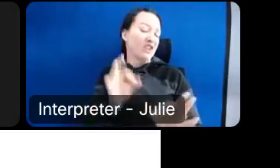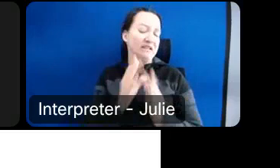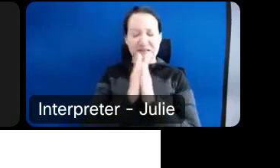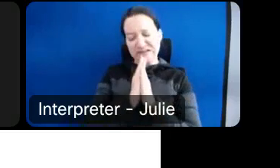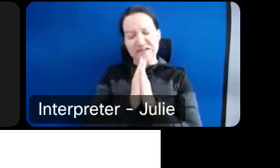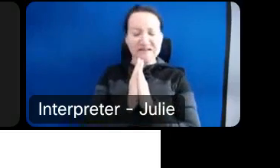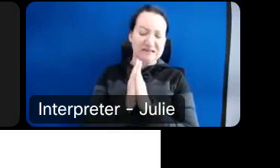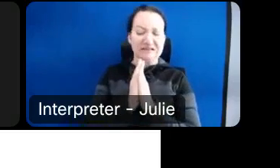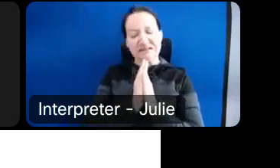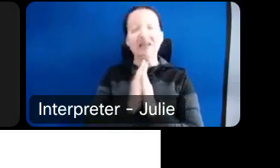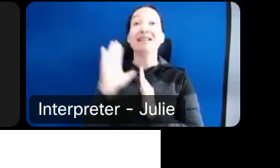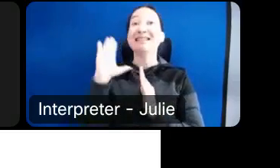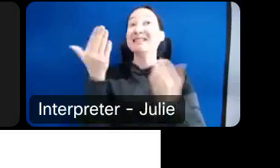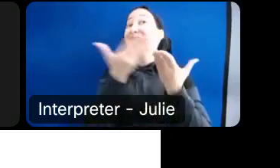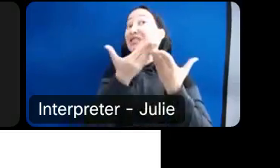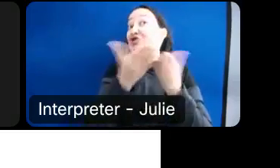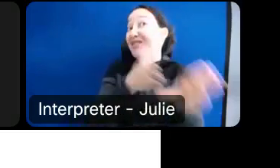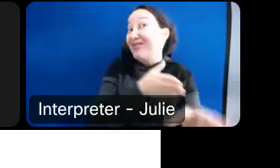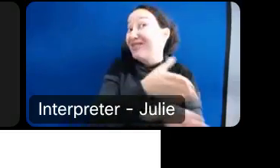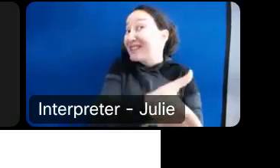General consensus in the field is that.